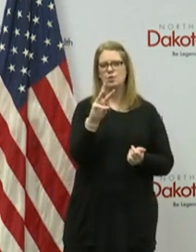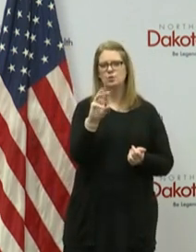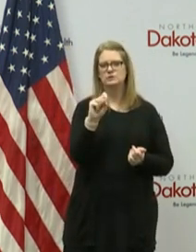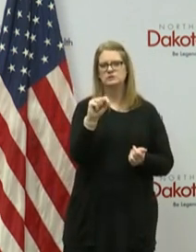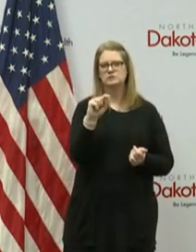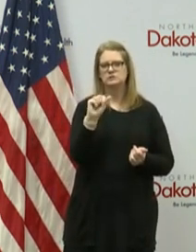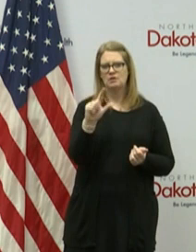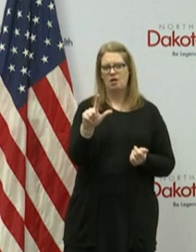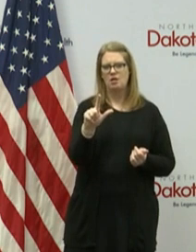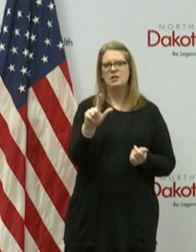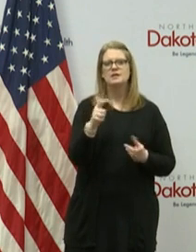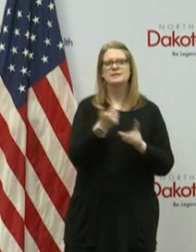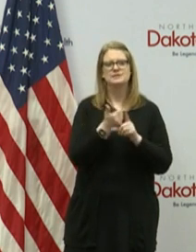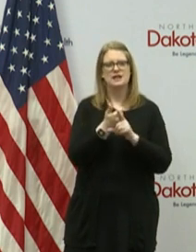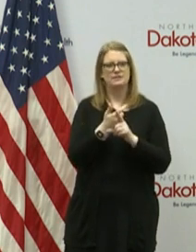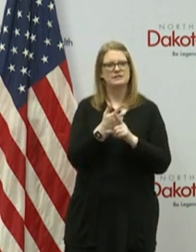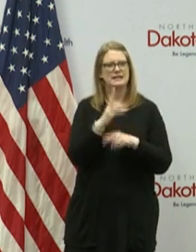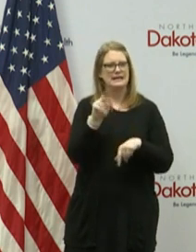SINCE LAST TUESDAY WE HAVE